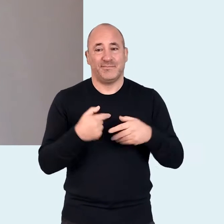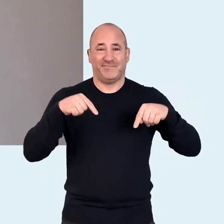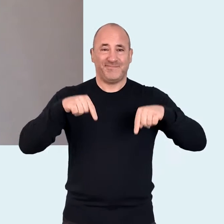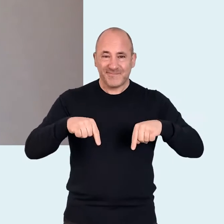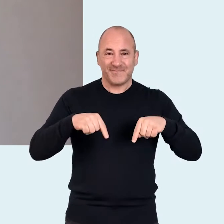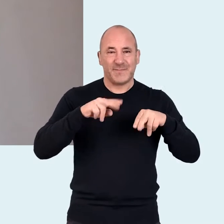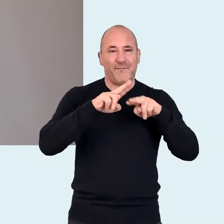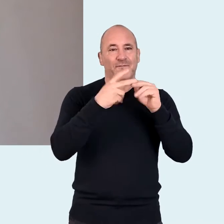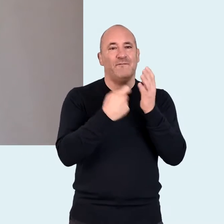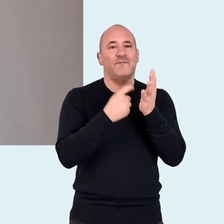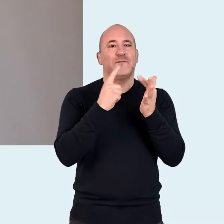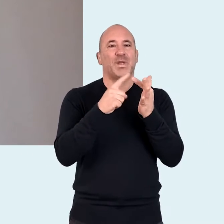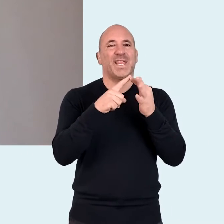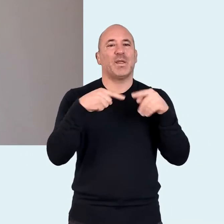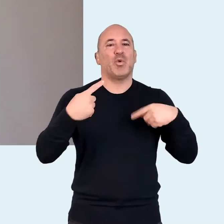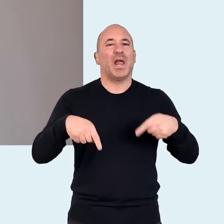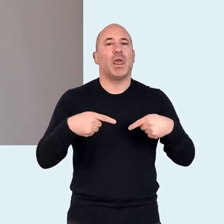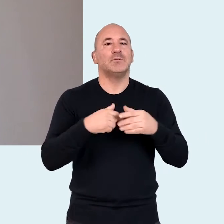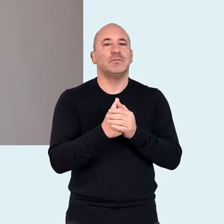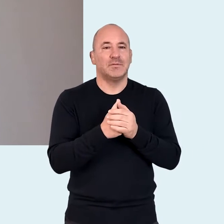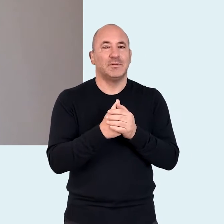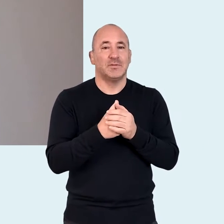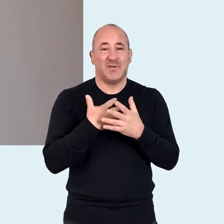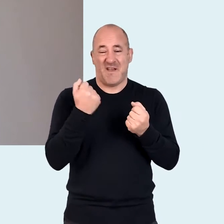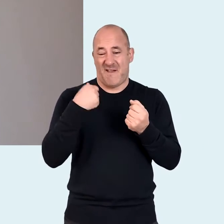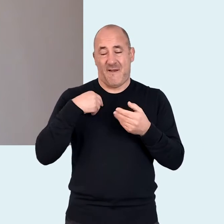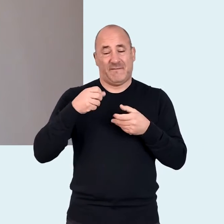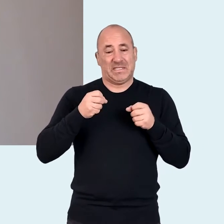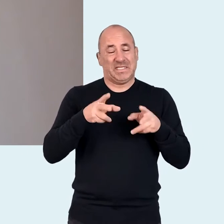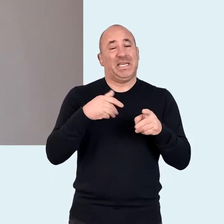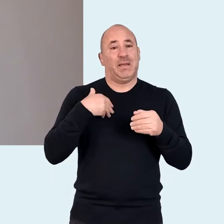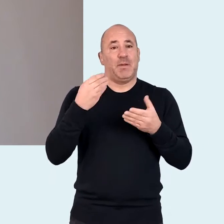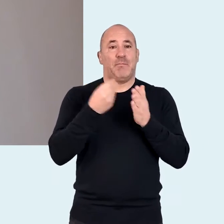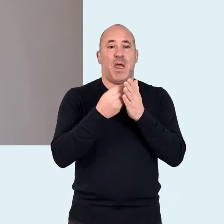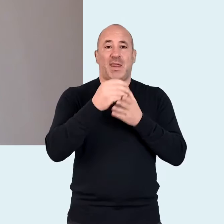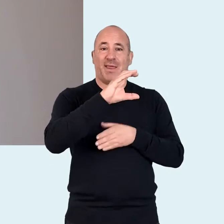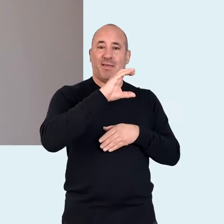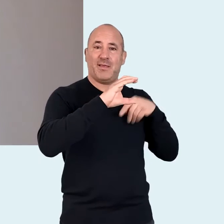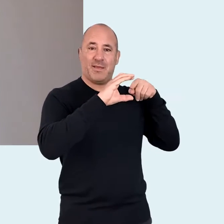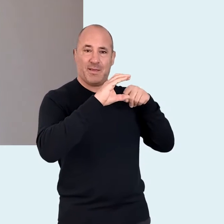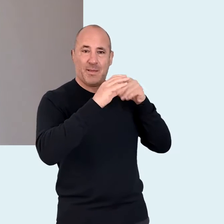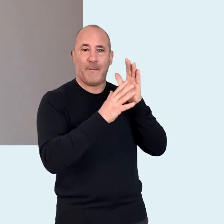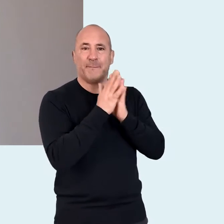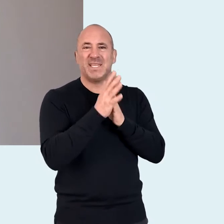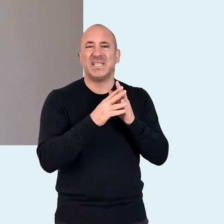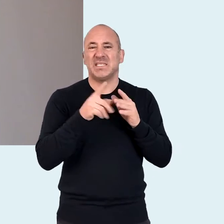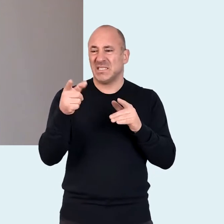So at the Freewheelers, we have a bursary scheme, which means that there's support in